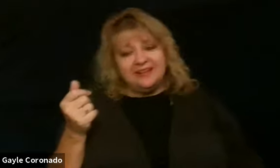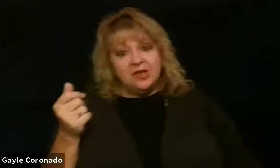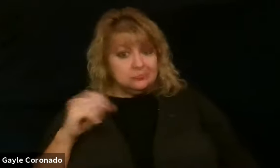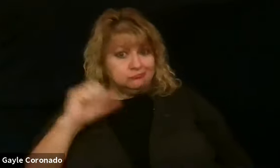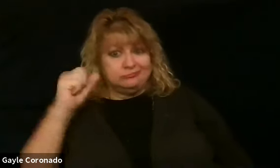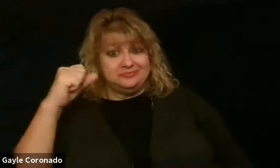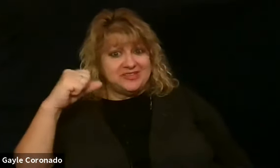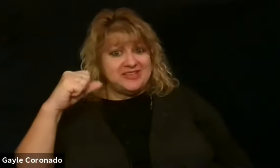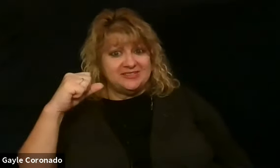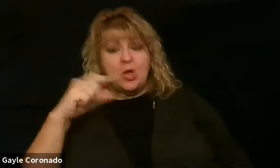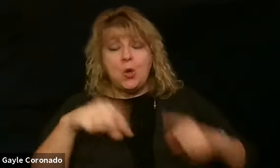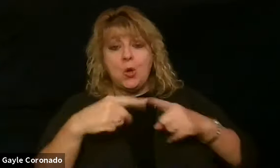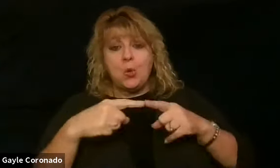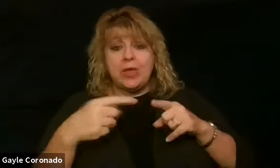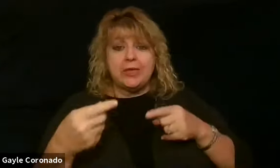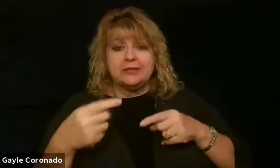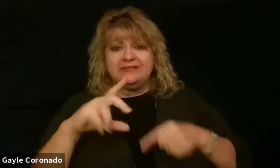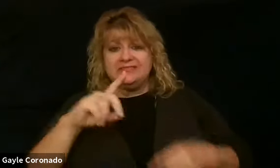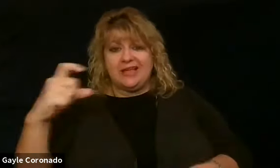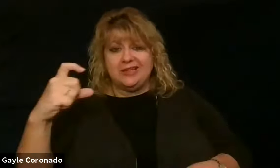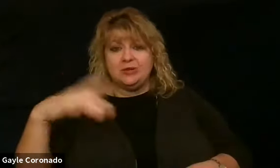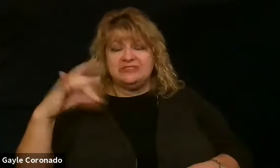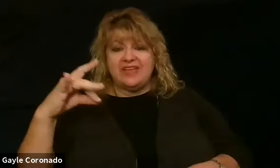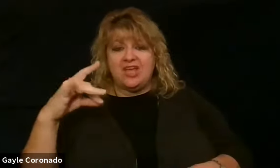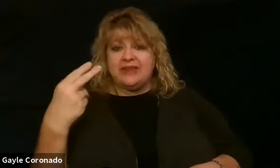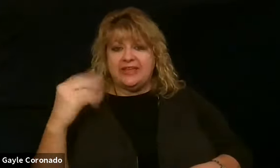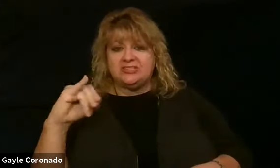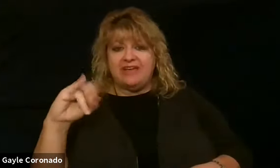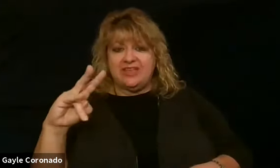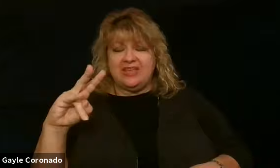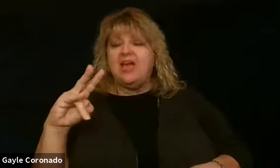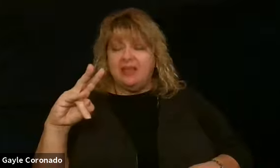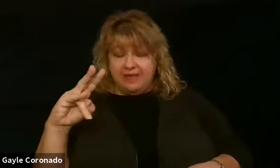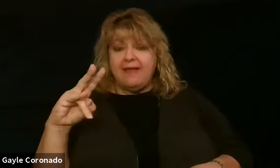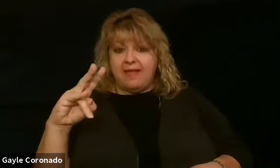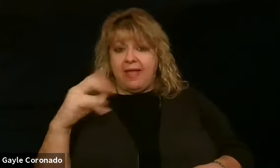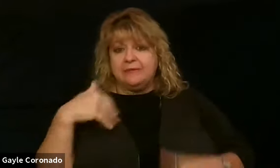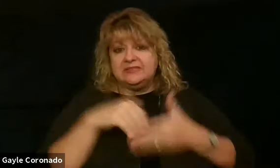Yeah. So, when I was diagnosed with HIV I was in college so I mean there's a, there's an intersection that we all need it.